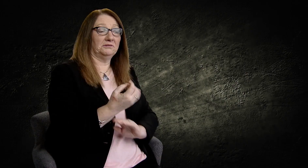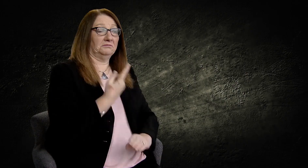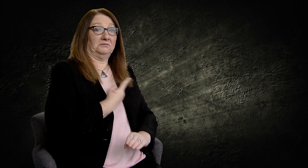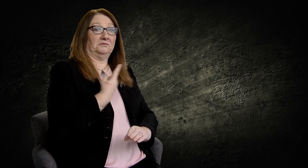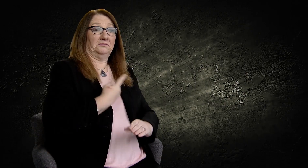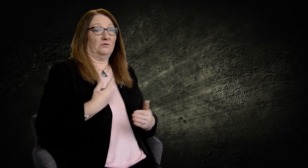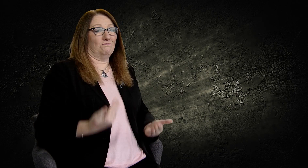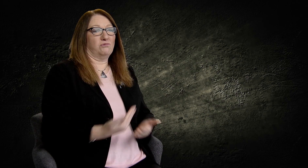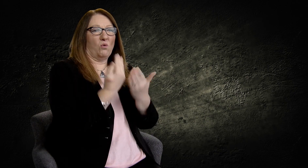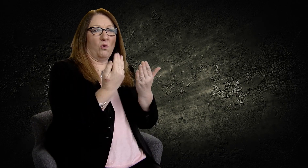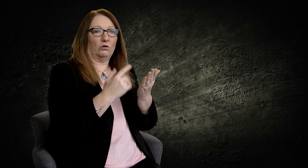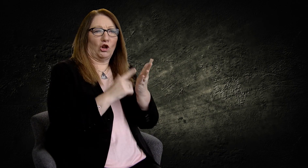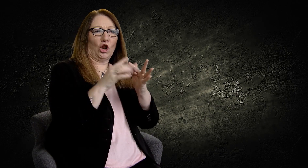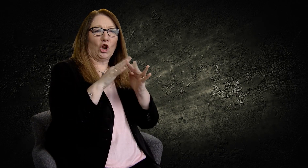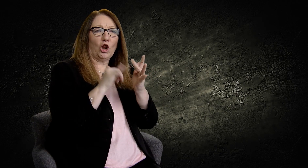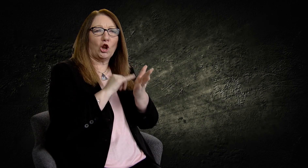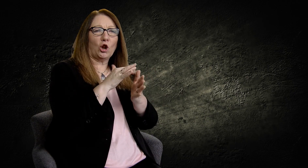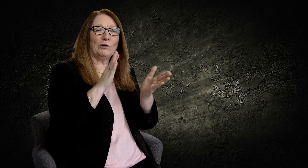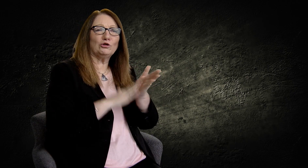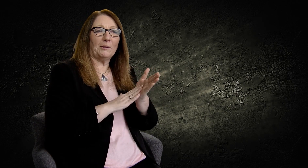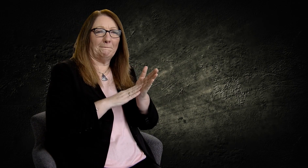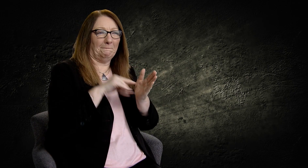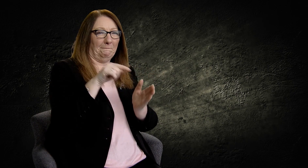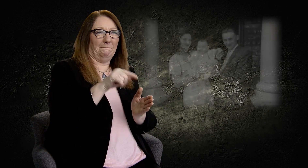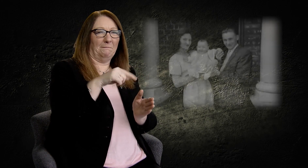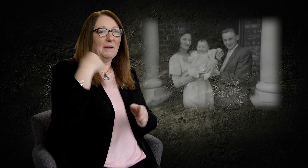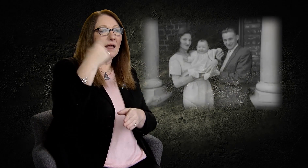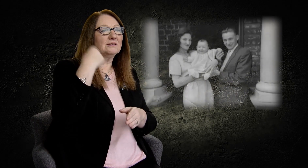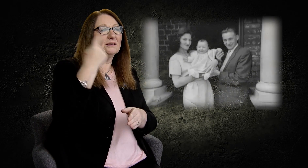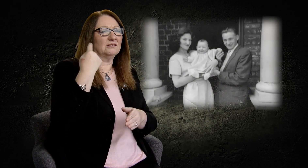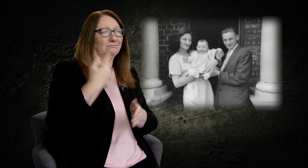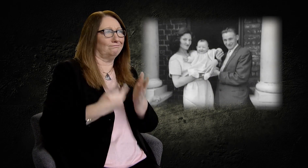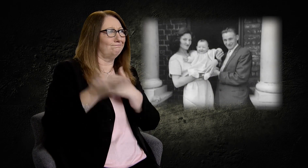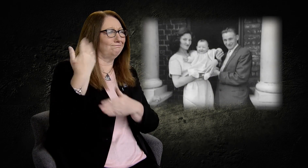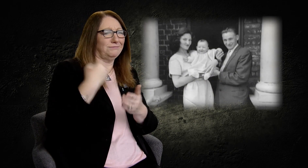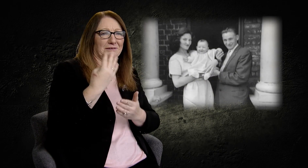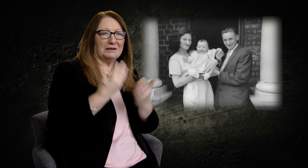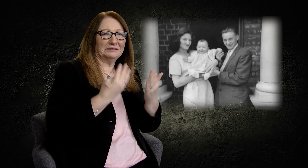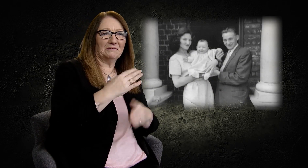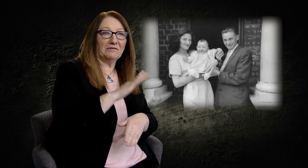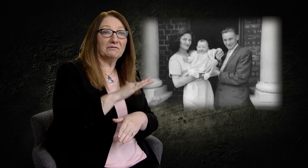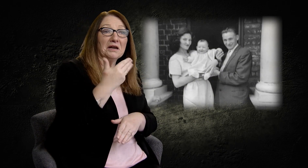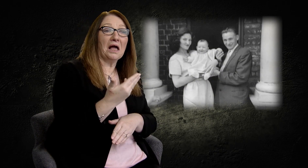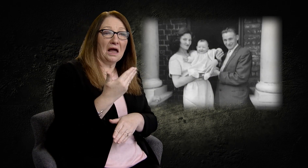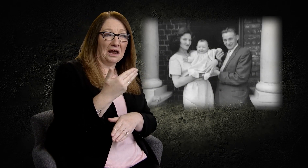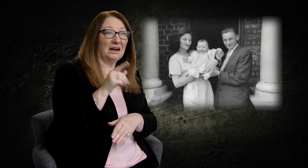I was born in Lewisham in south London back in 1959.